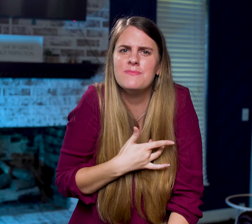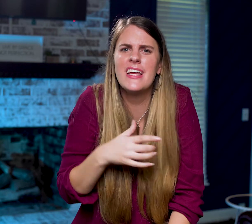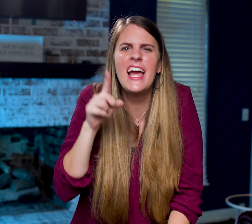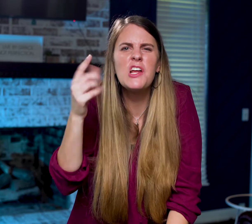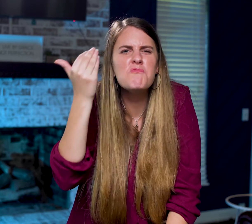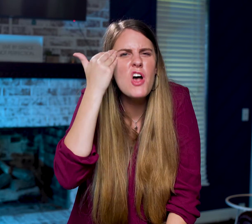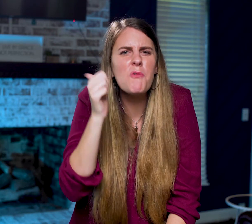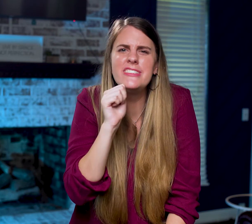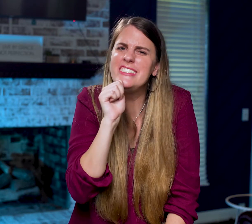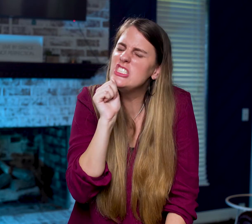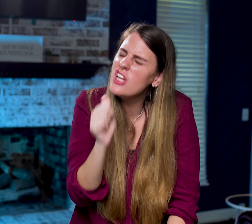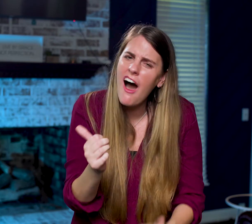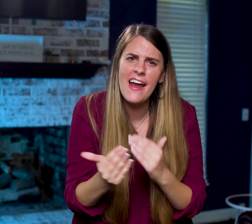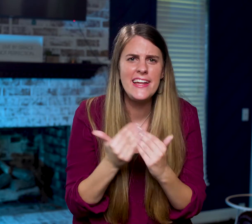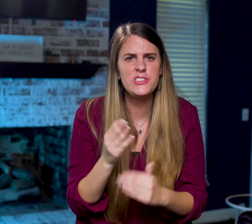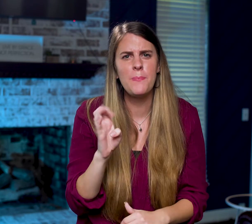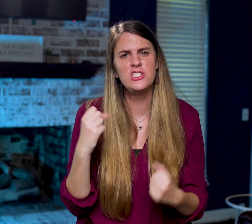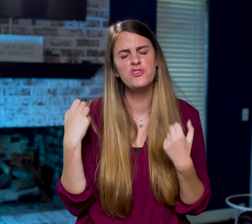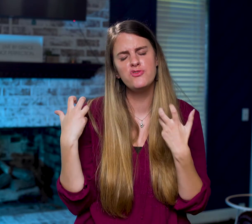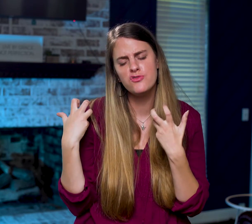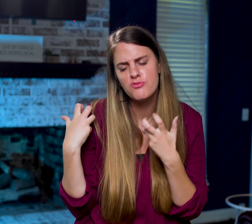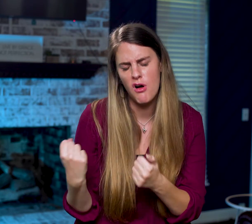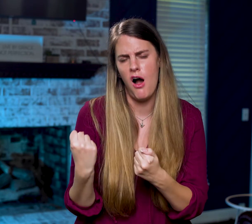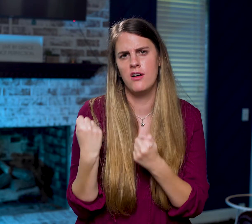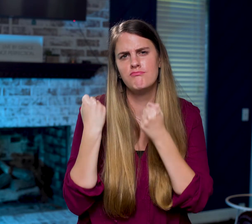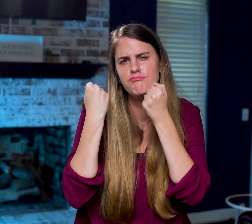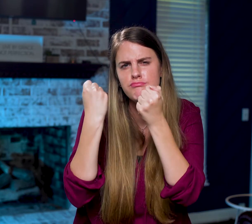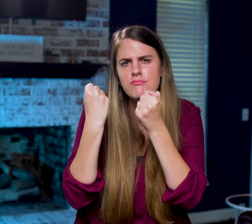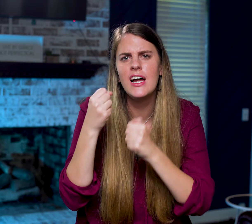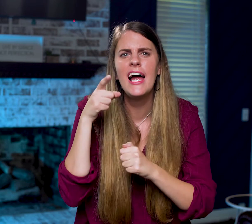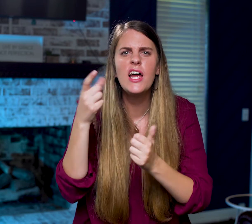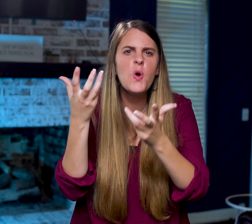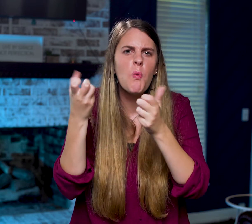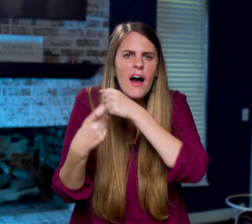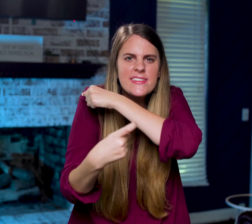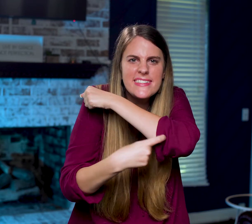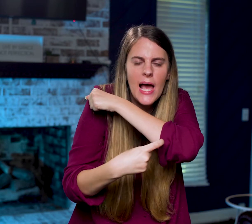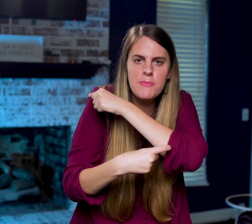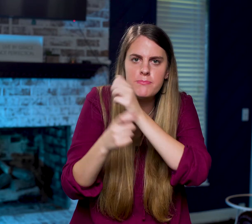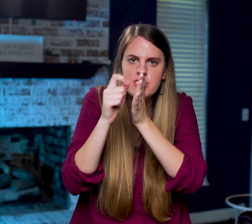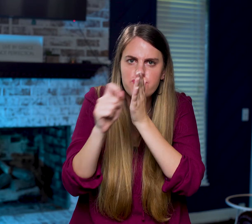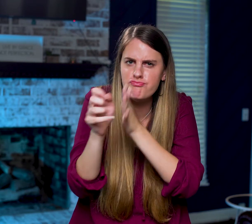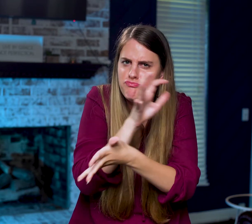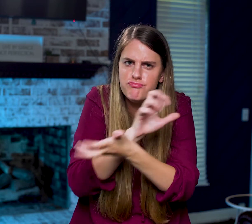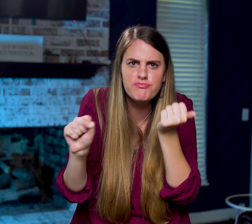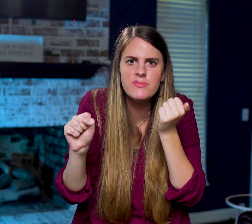and He knows it’s not easy to be strong. He wants temptations eradicated